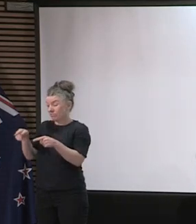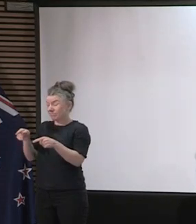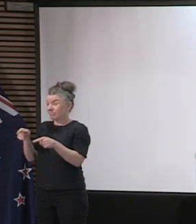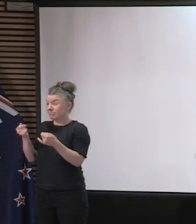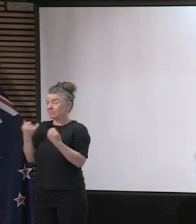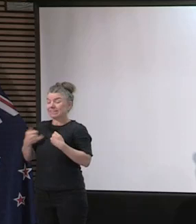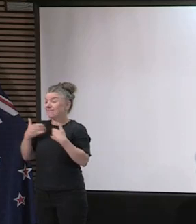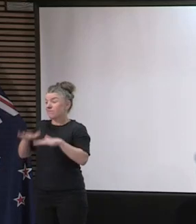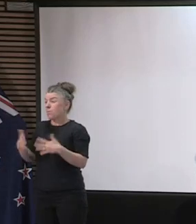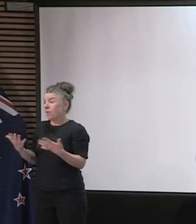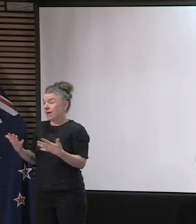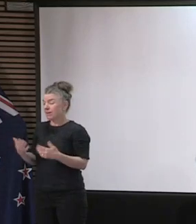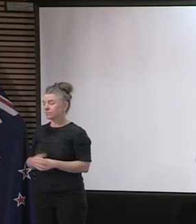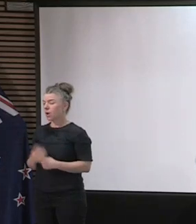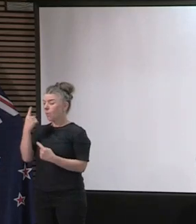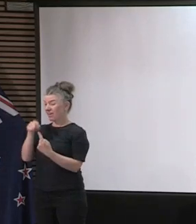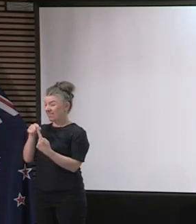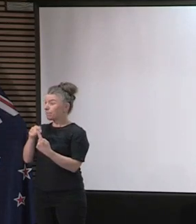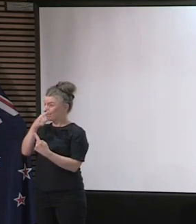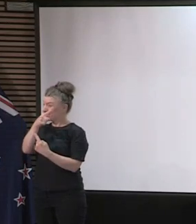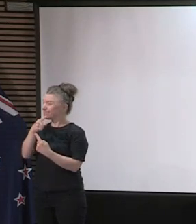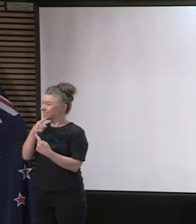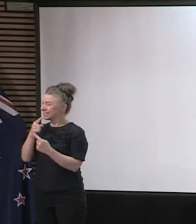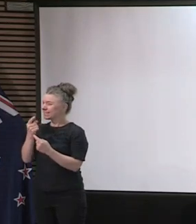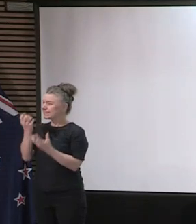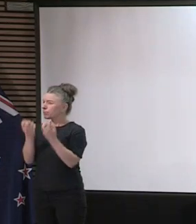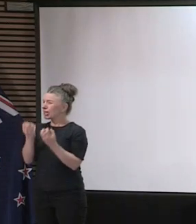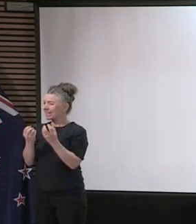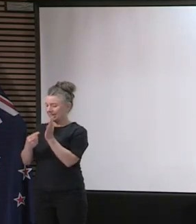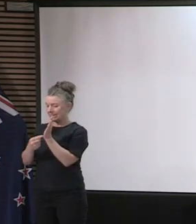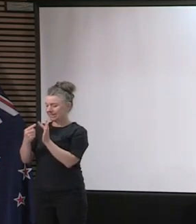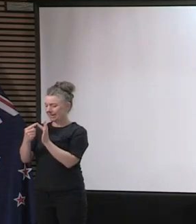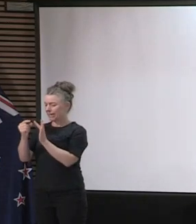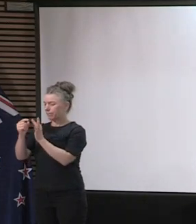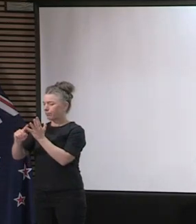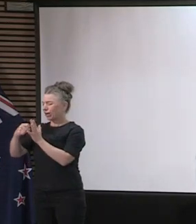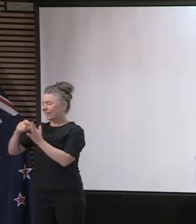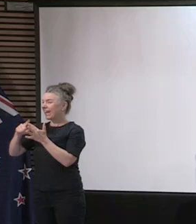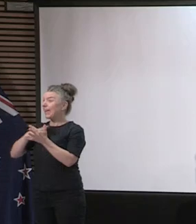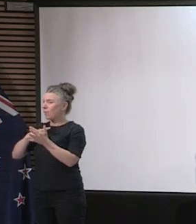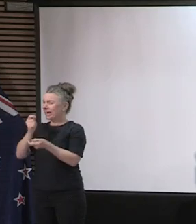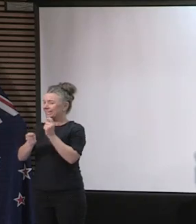necessarily and those - we may never no. But the important